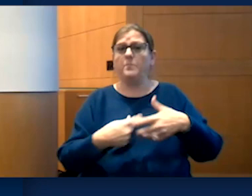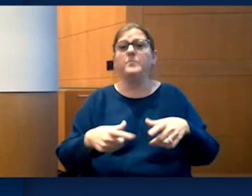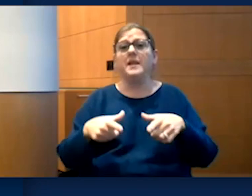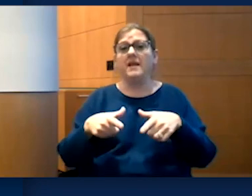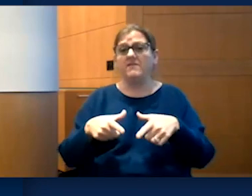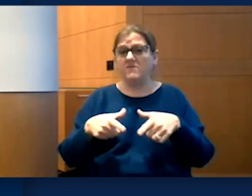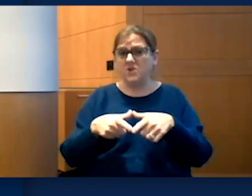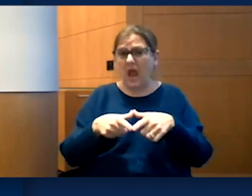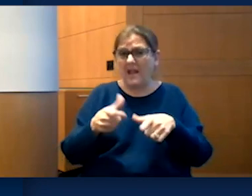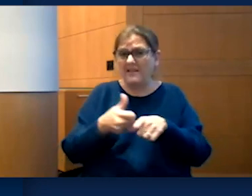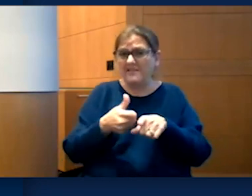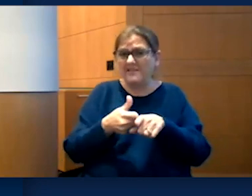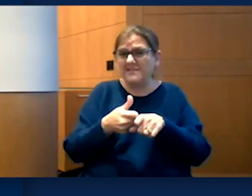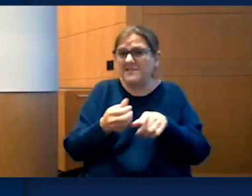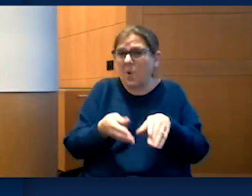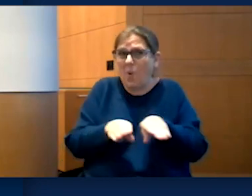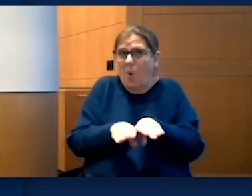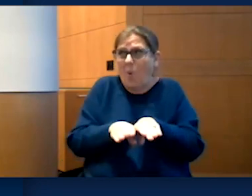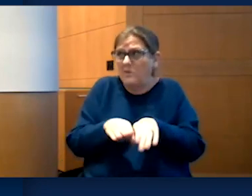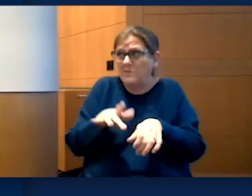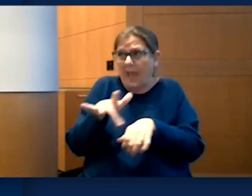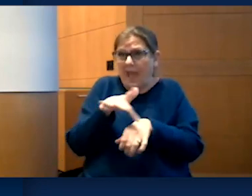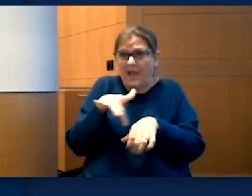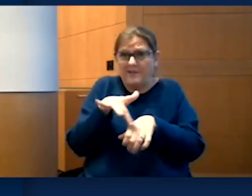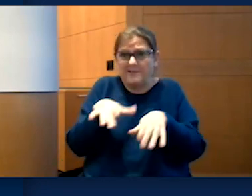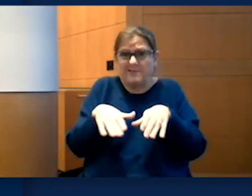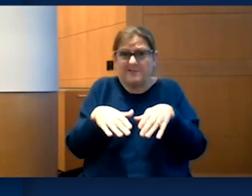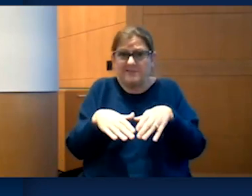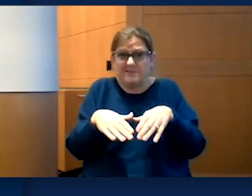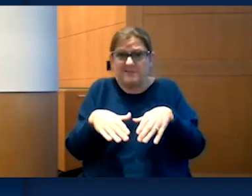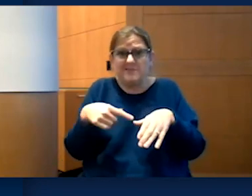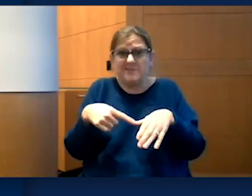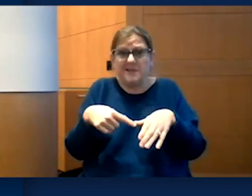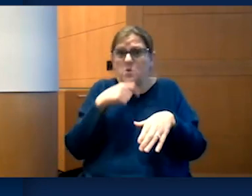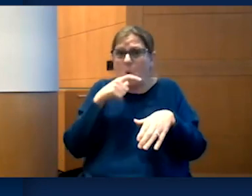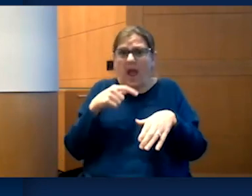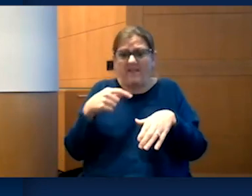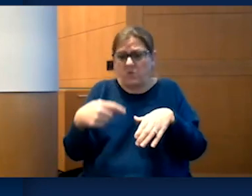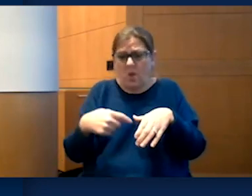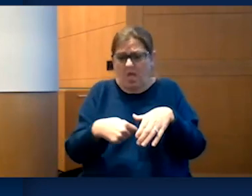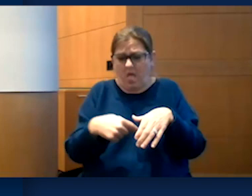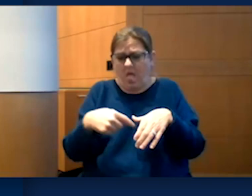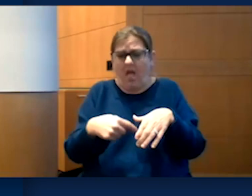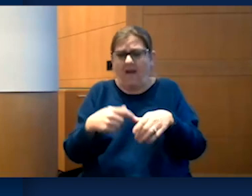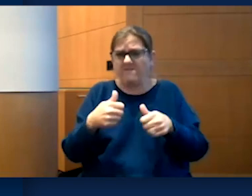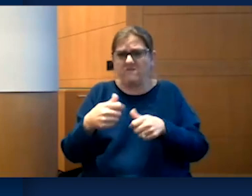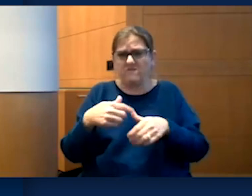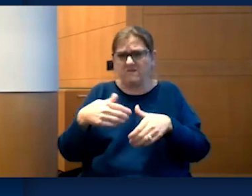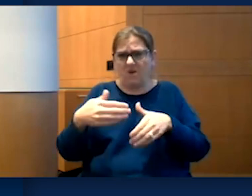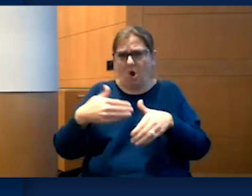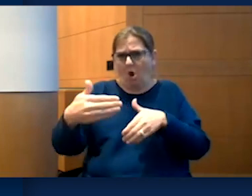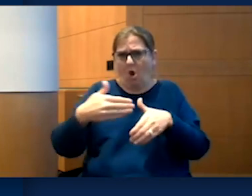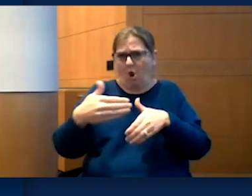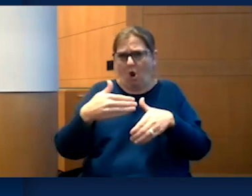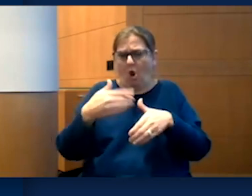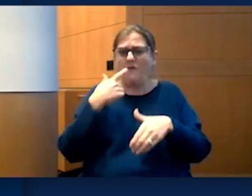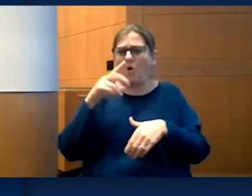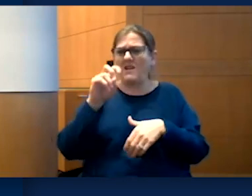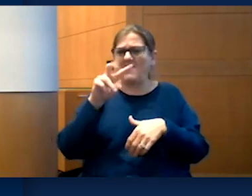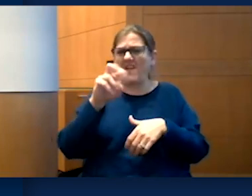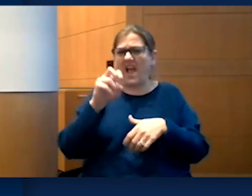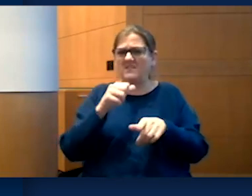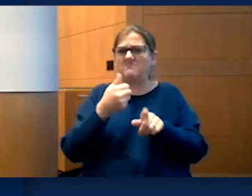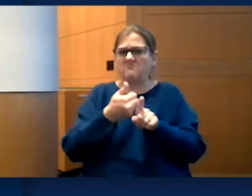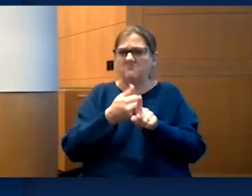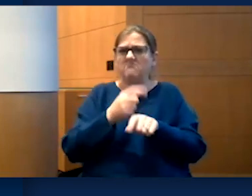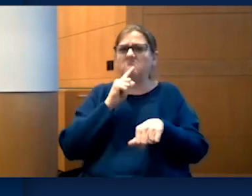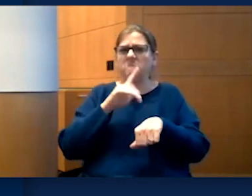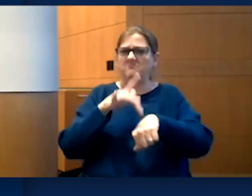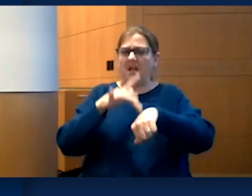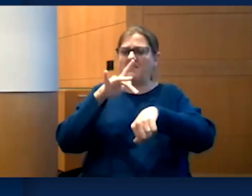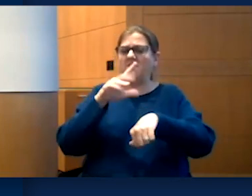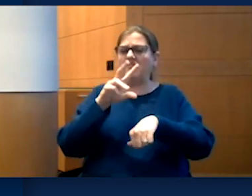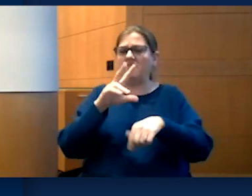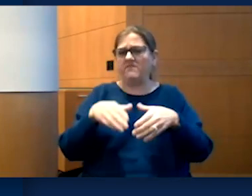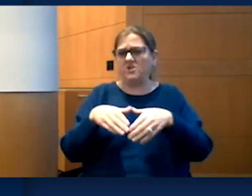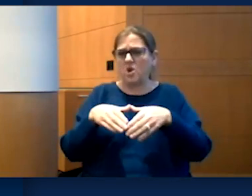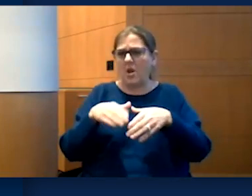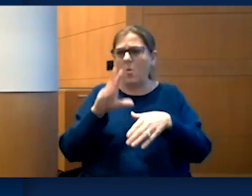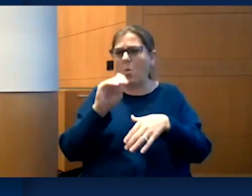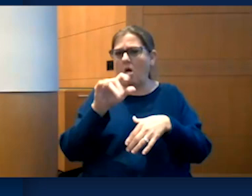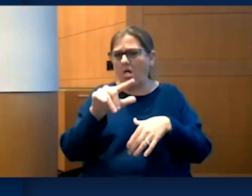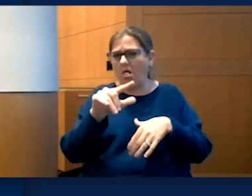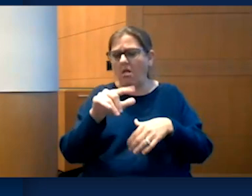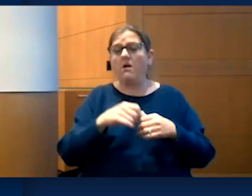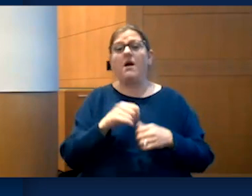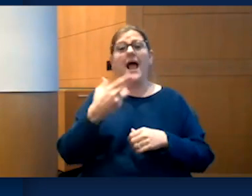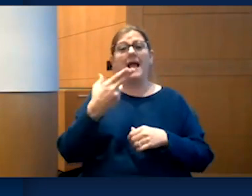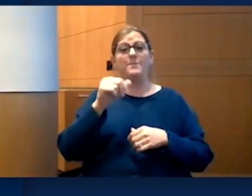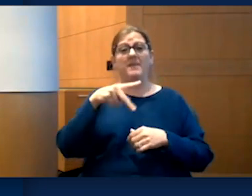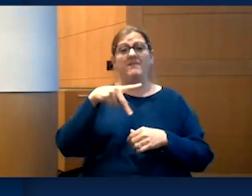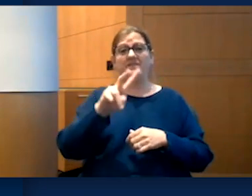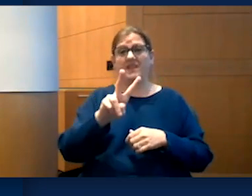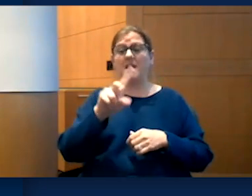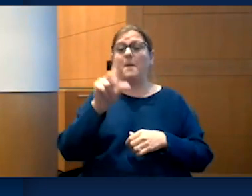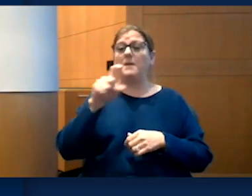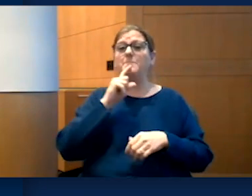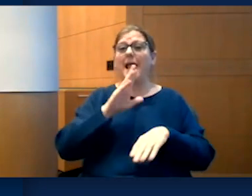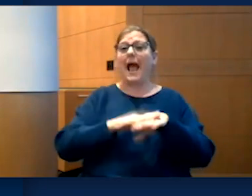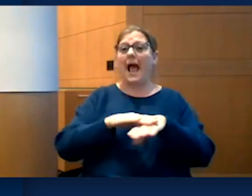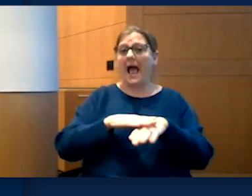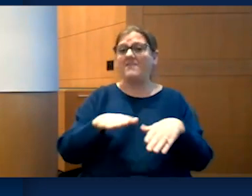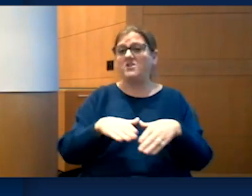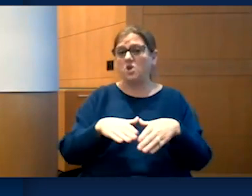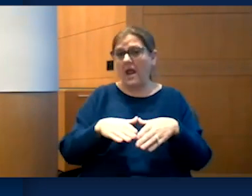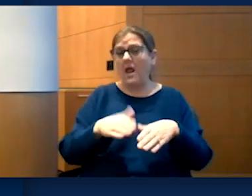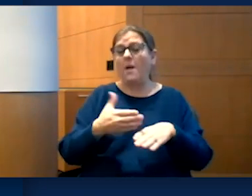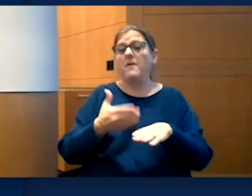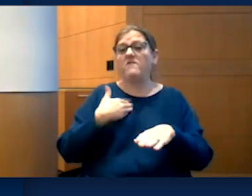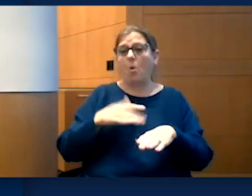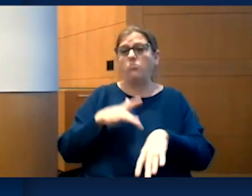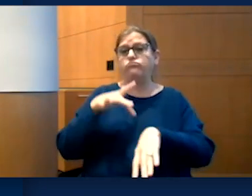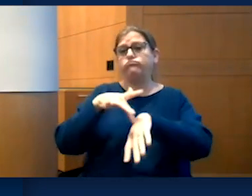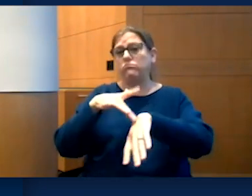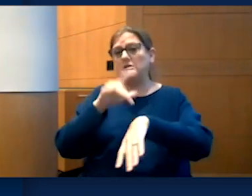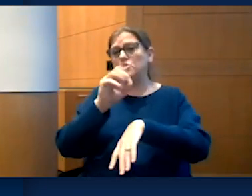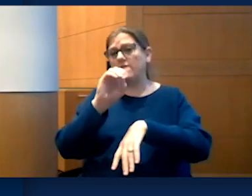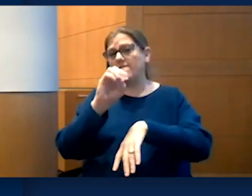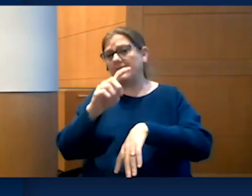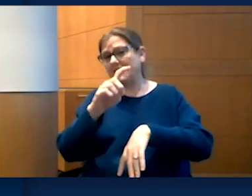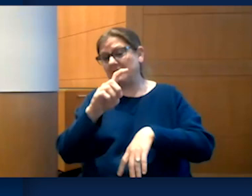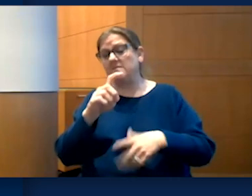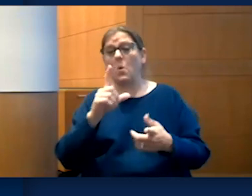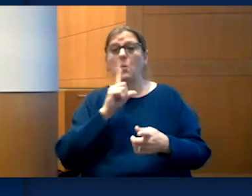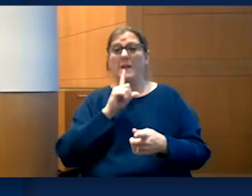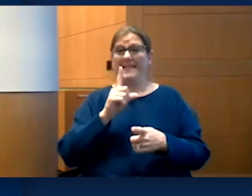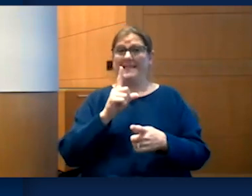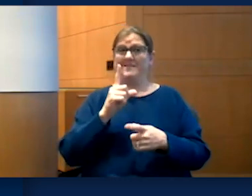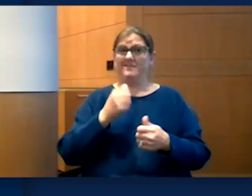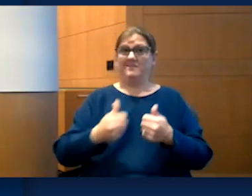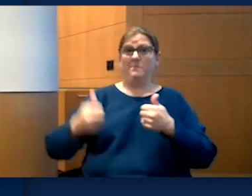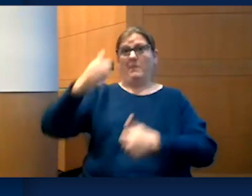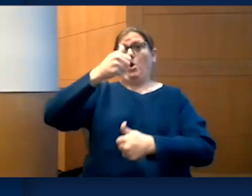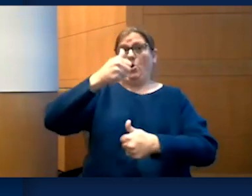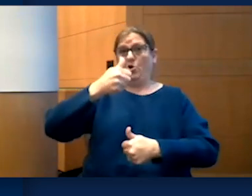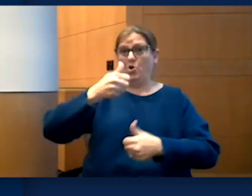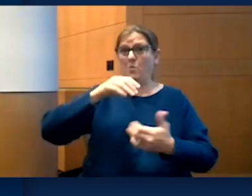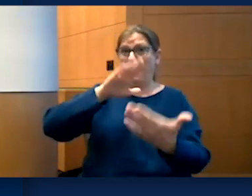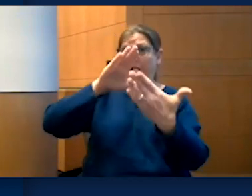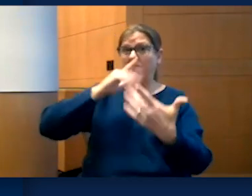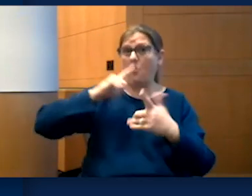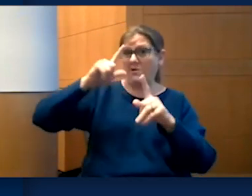The vagina is a closed space. It's not like you have to move it very far in order for that device to actually touch the vaginal walls. HPV has to be on the vagina before it can be on the cervix, so it's actually a superior method of being able to collect HPV.